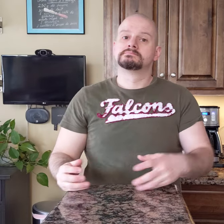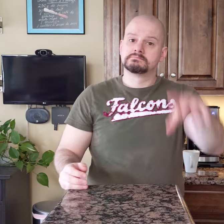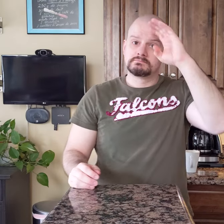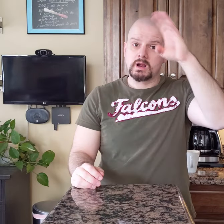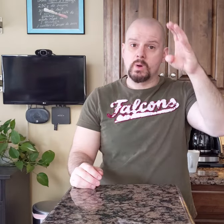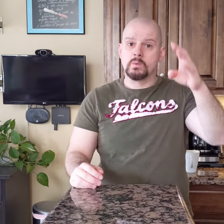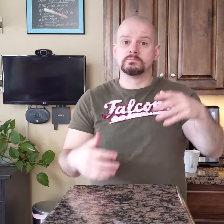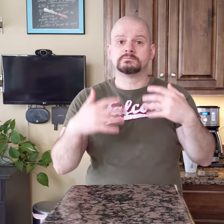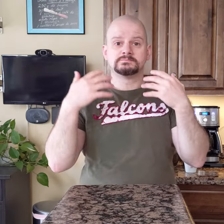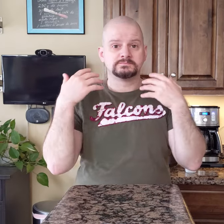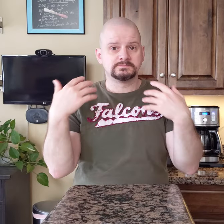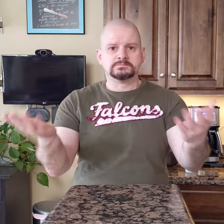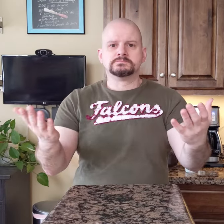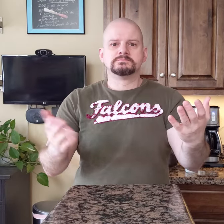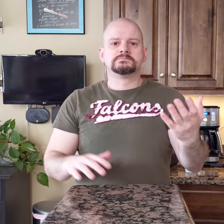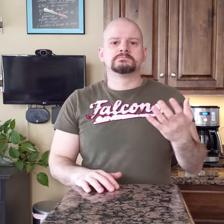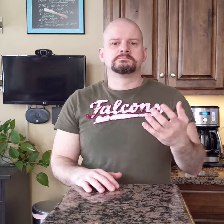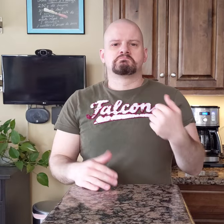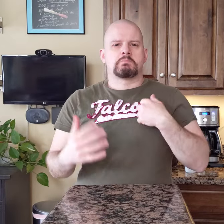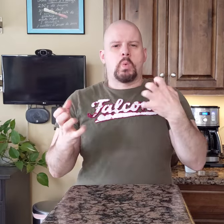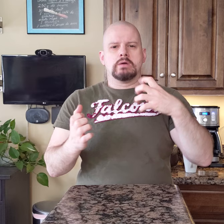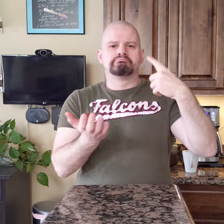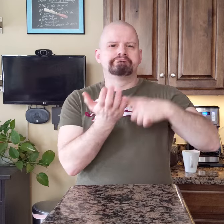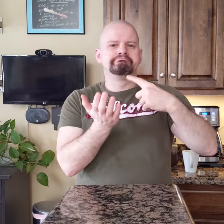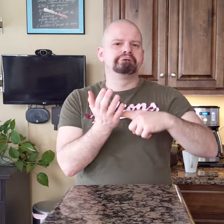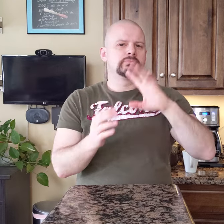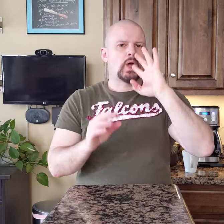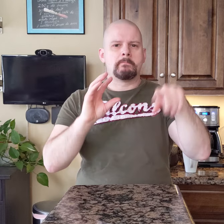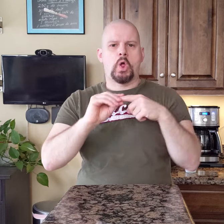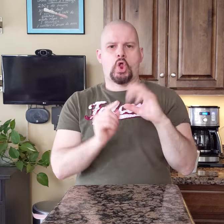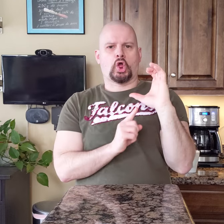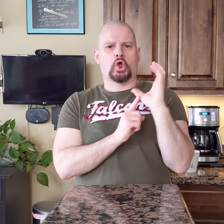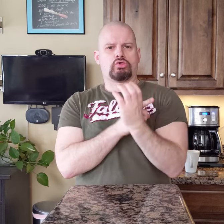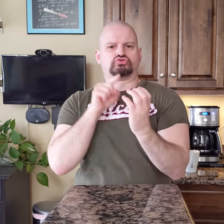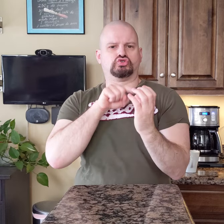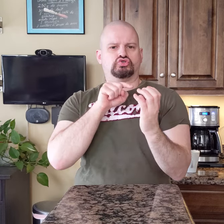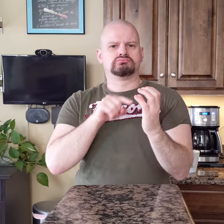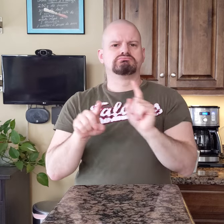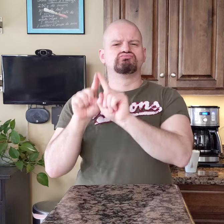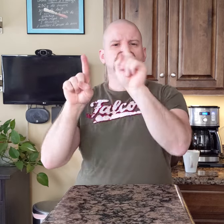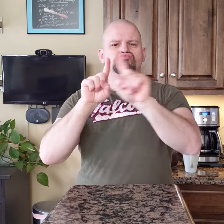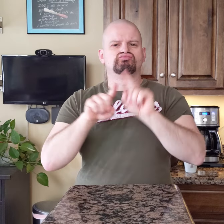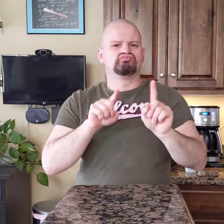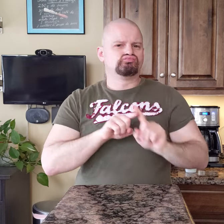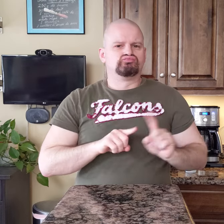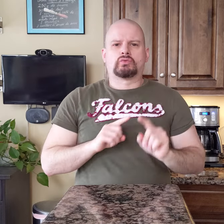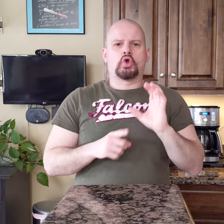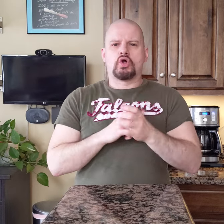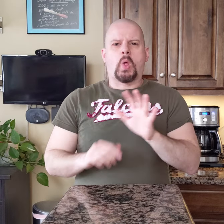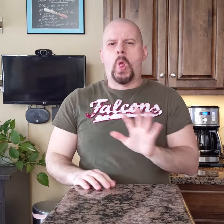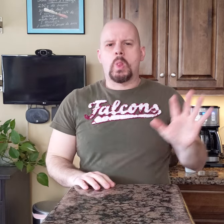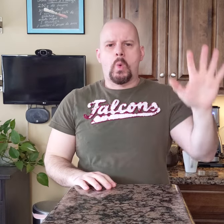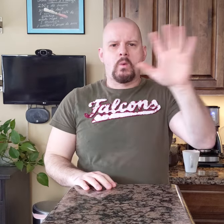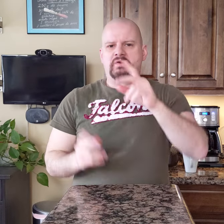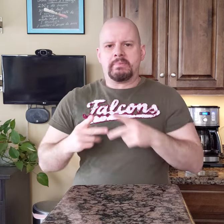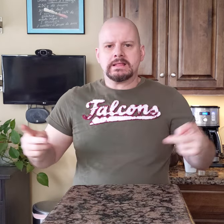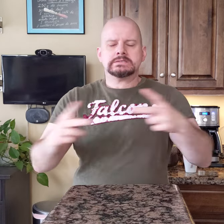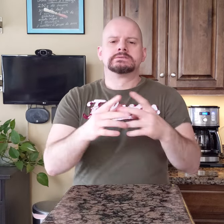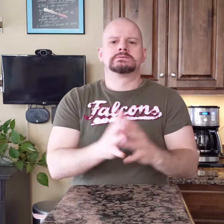Hello, I want to discuss cultures that come from all over the world.